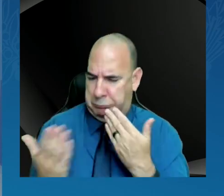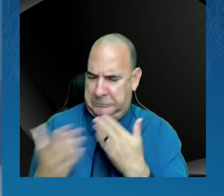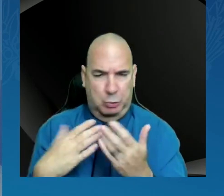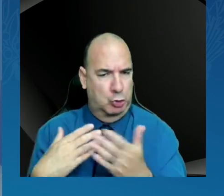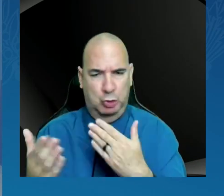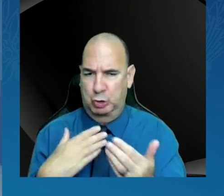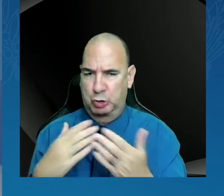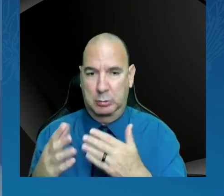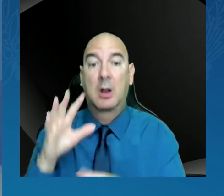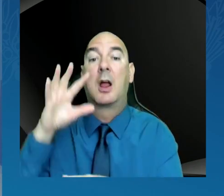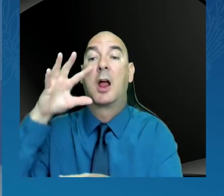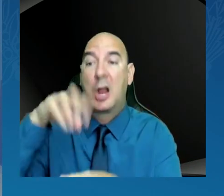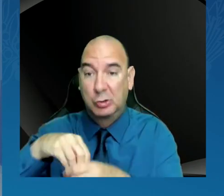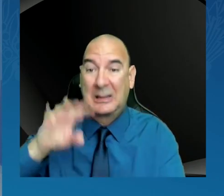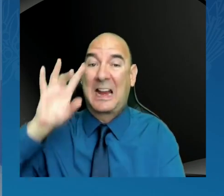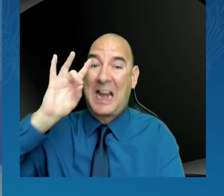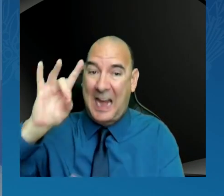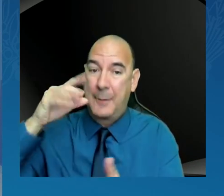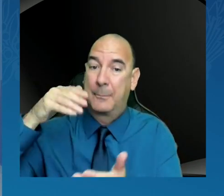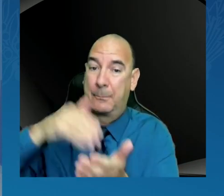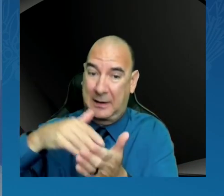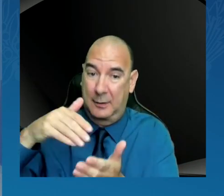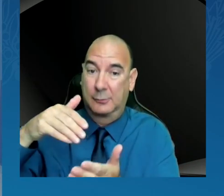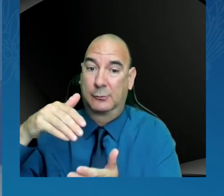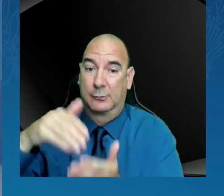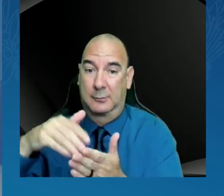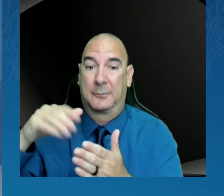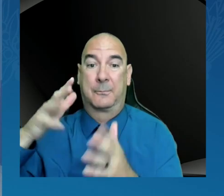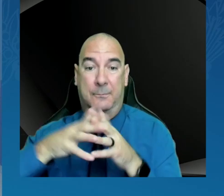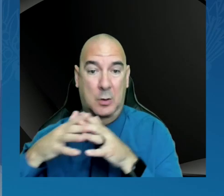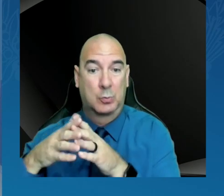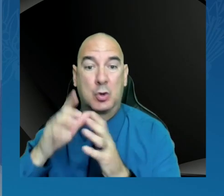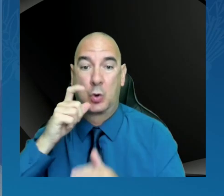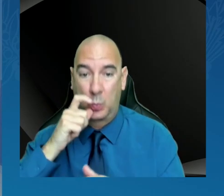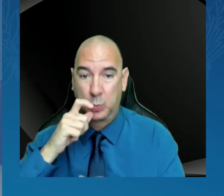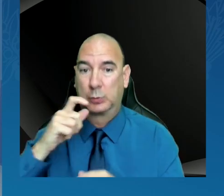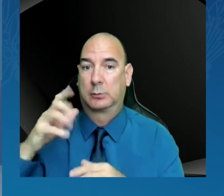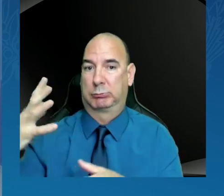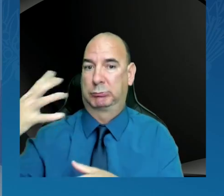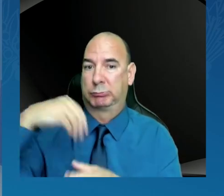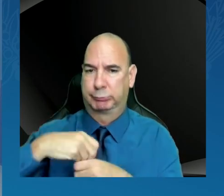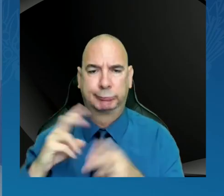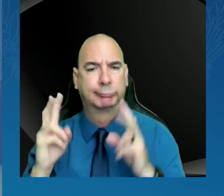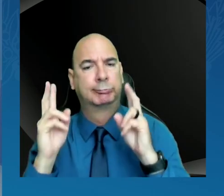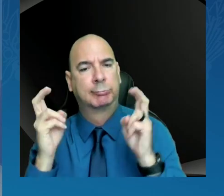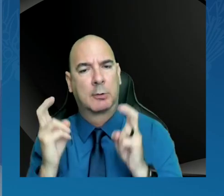who are part of the so-called sandwich generation, which means they're right there in the middle,